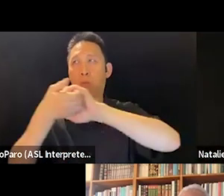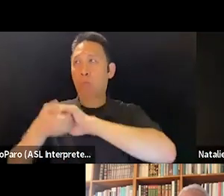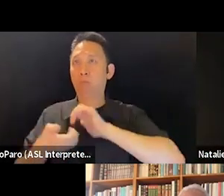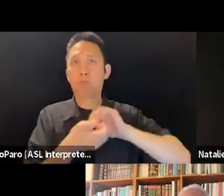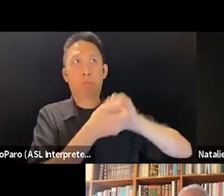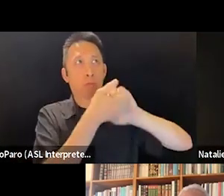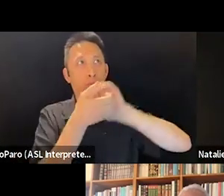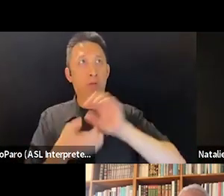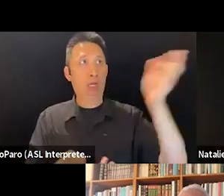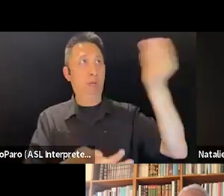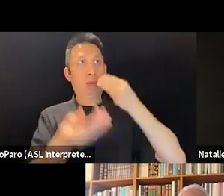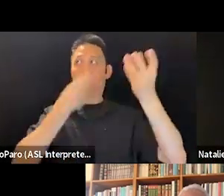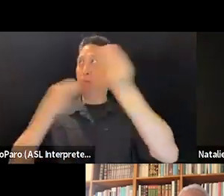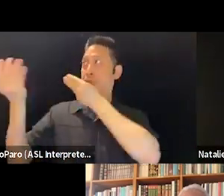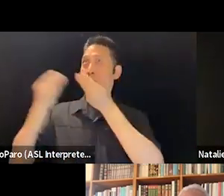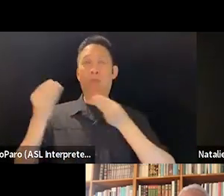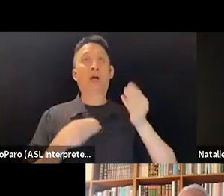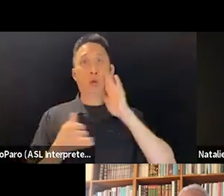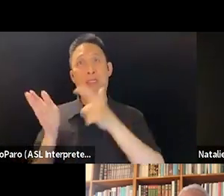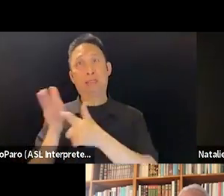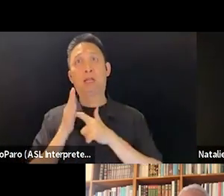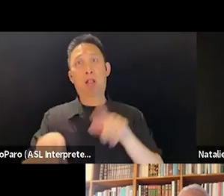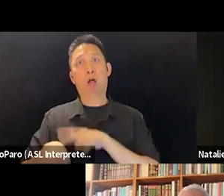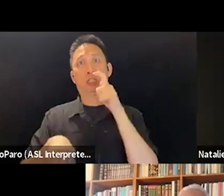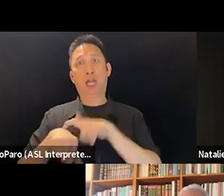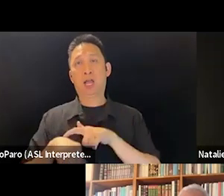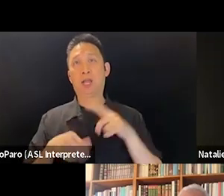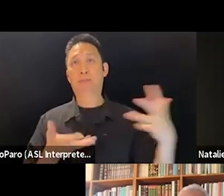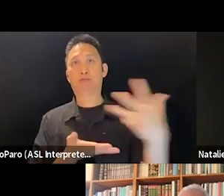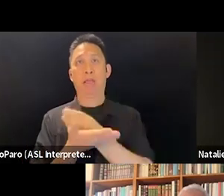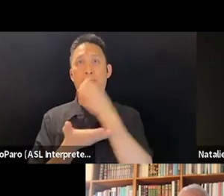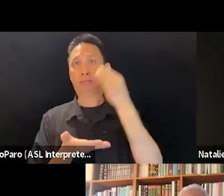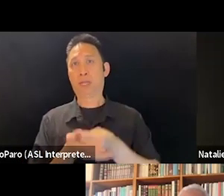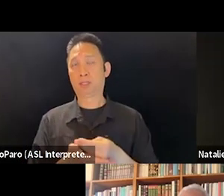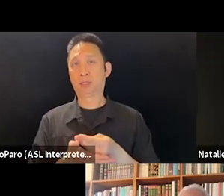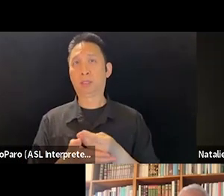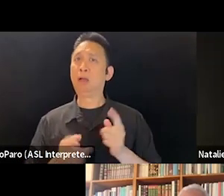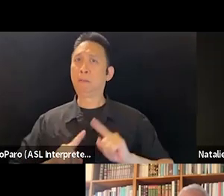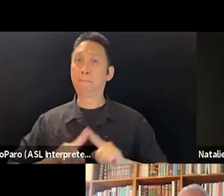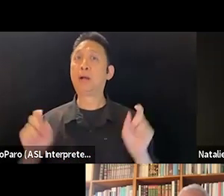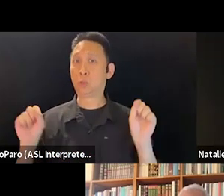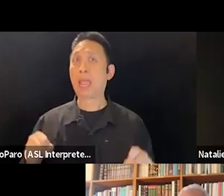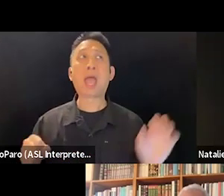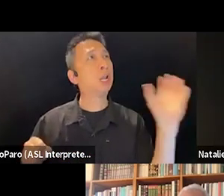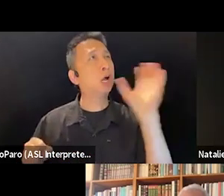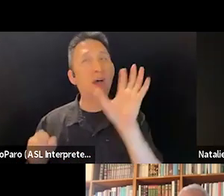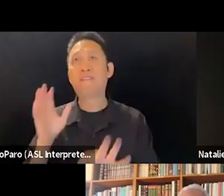And it will take longer to raise the money. But there are pots of money there. I mean, yes, as depressing as it sounds to say,